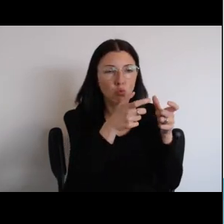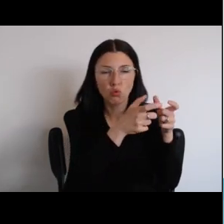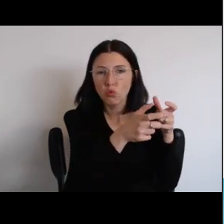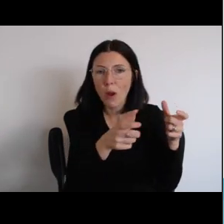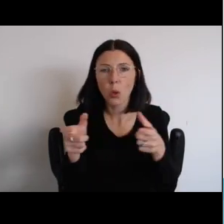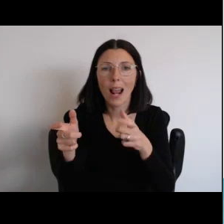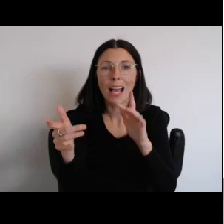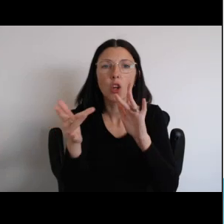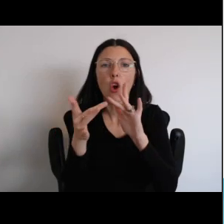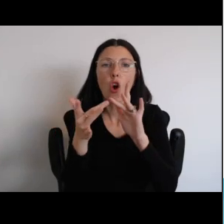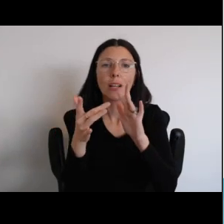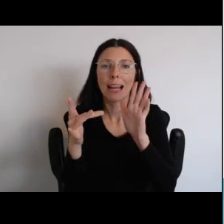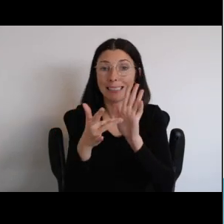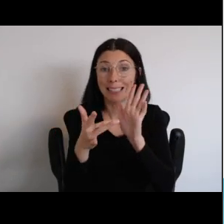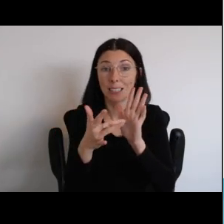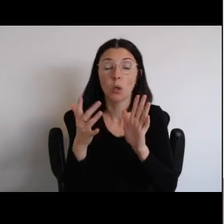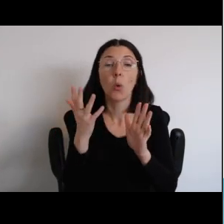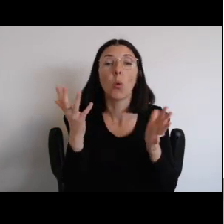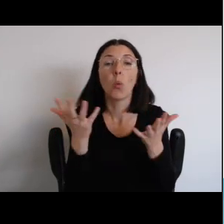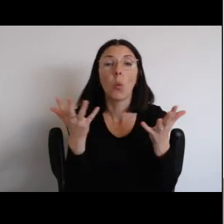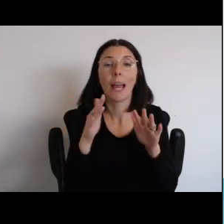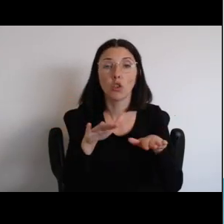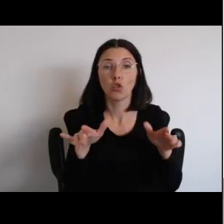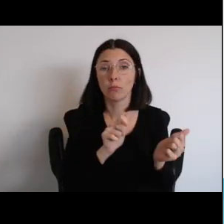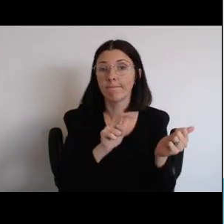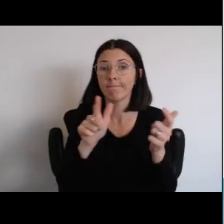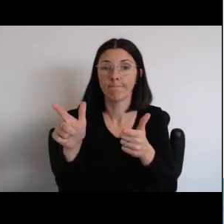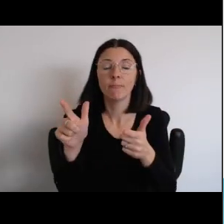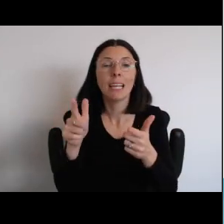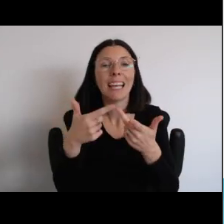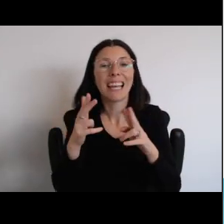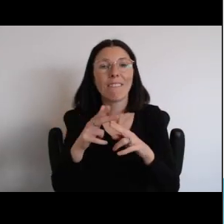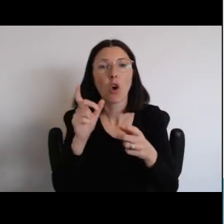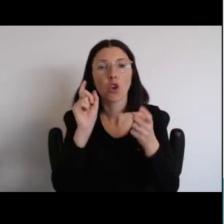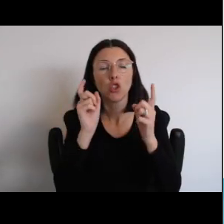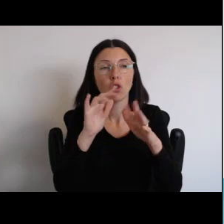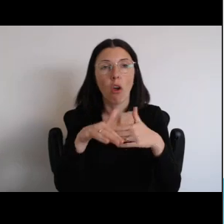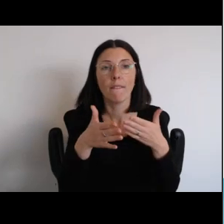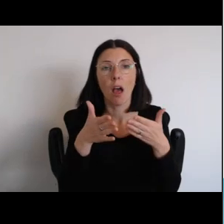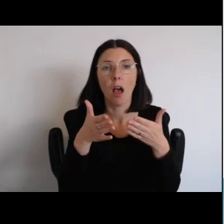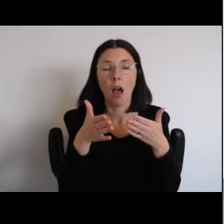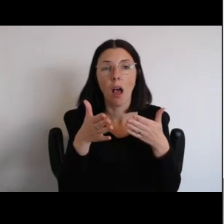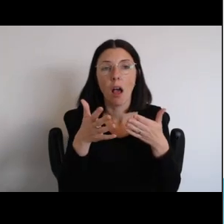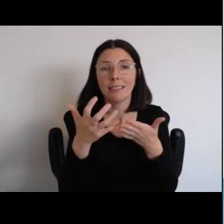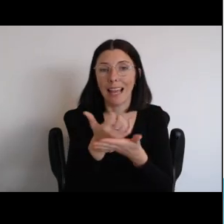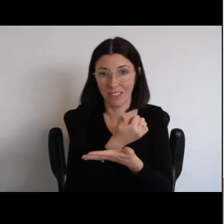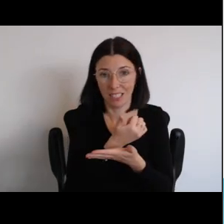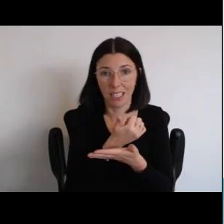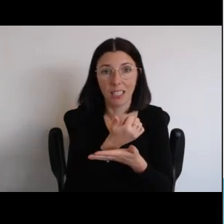concerns around safety of um the children with spending time with the other parent so that's